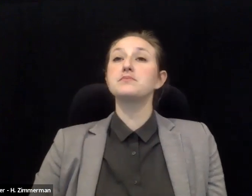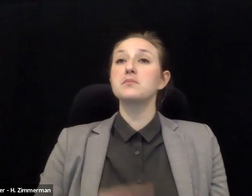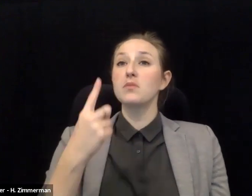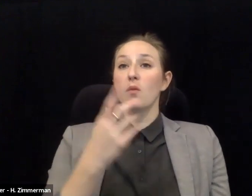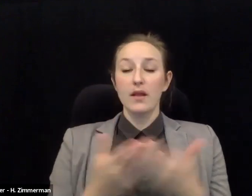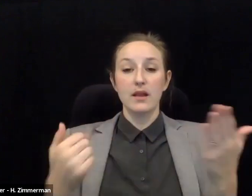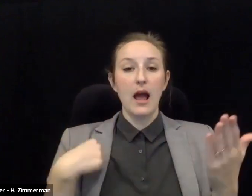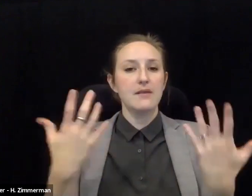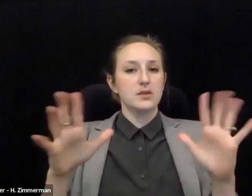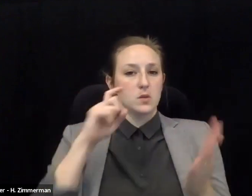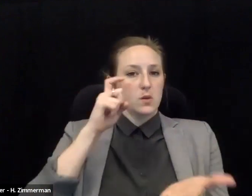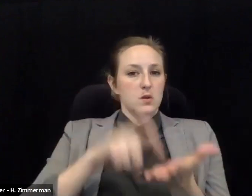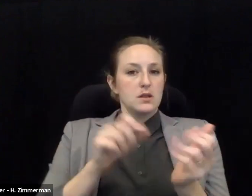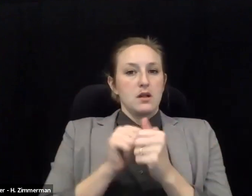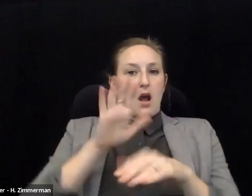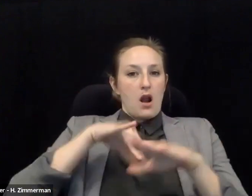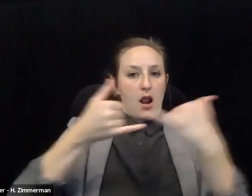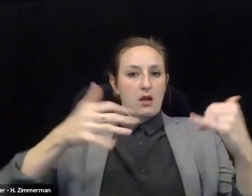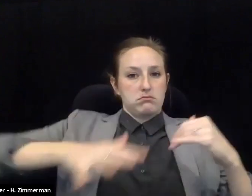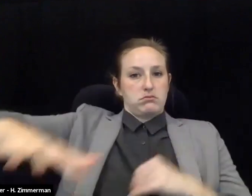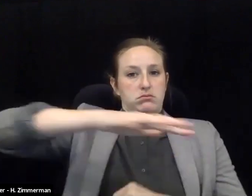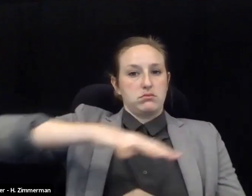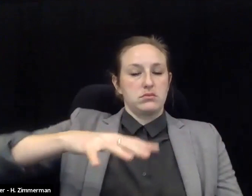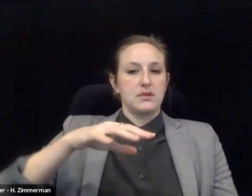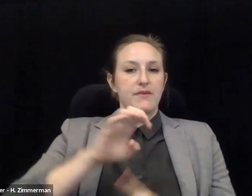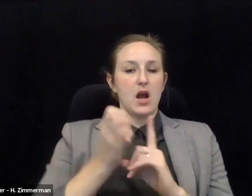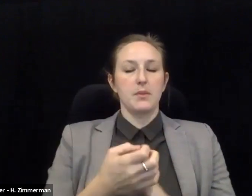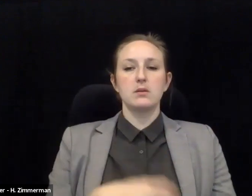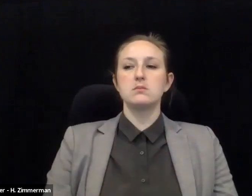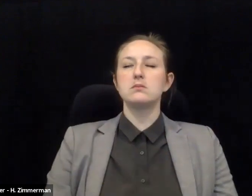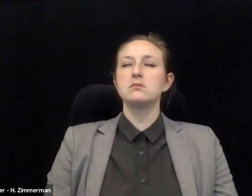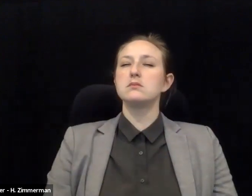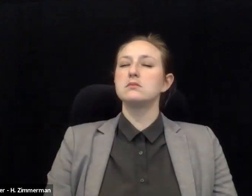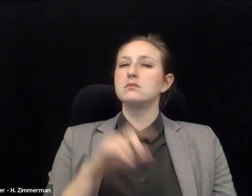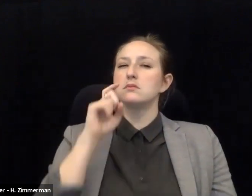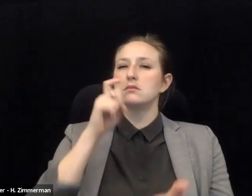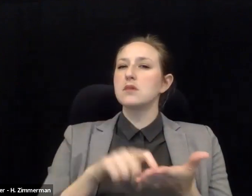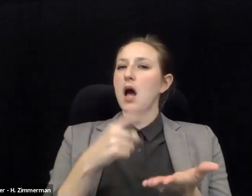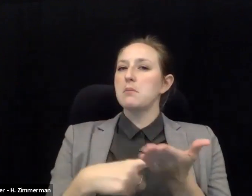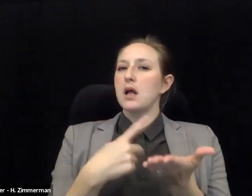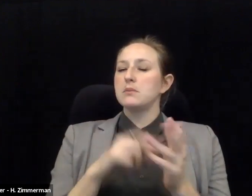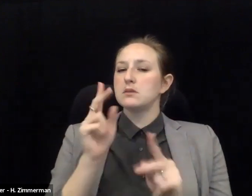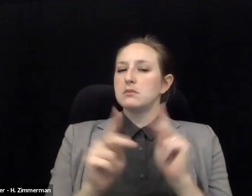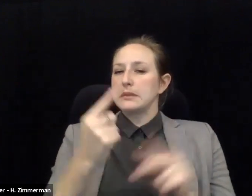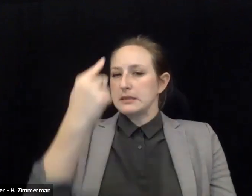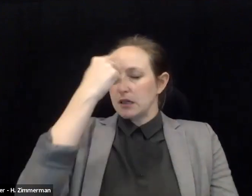noticed in the virtual around a sometimes people seem to think that it's either or